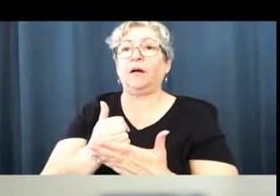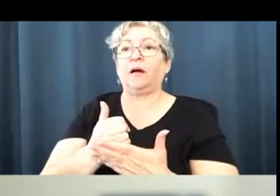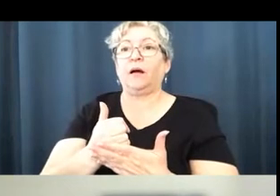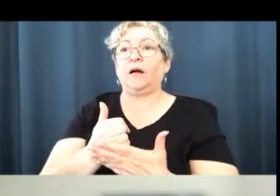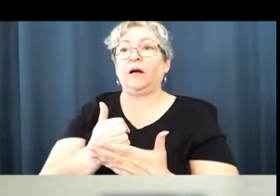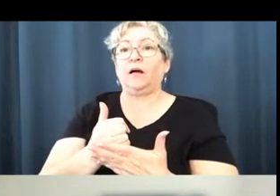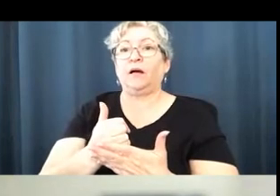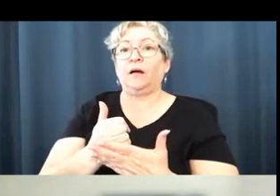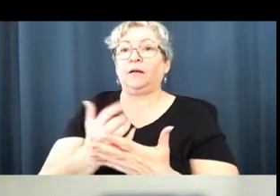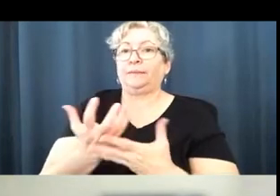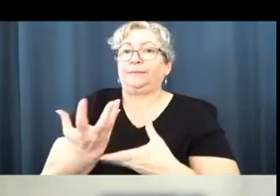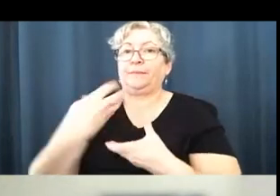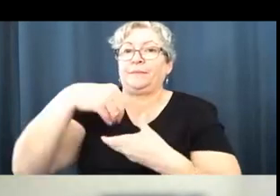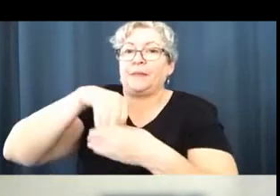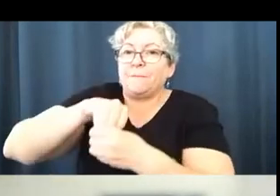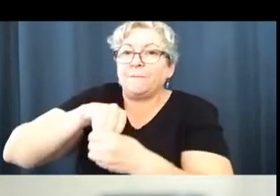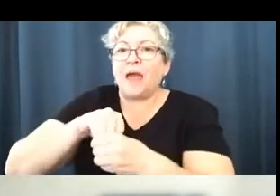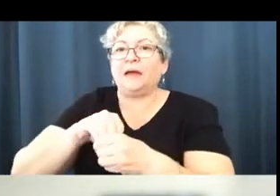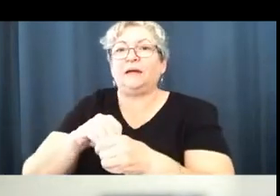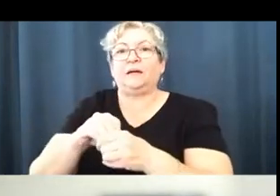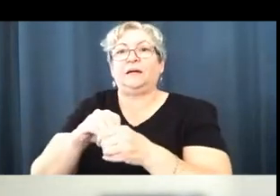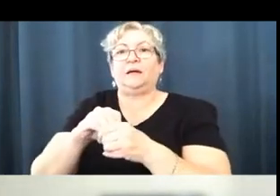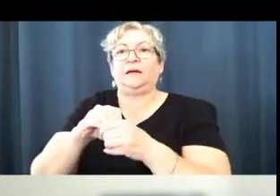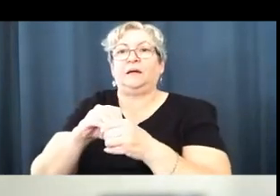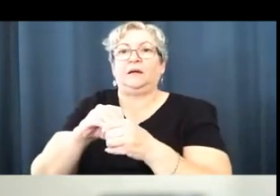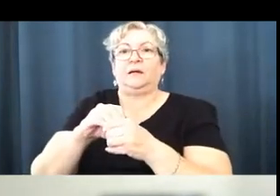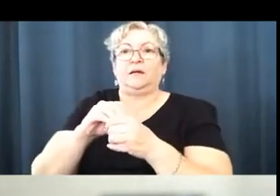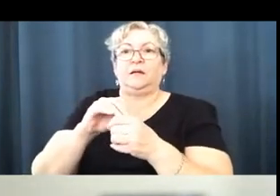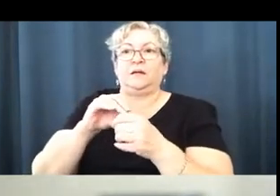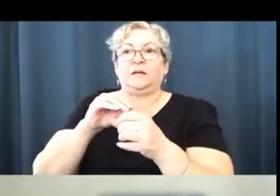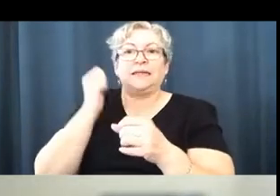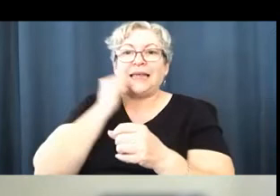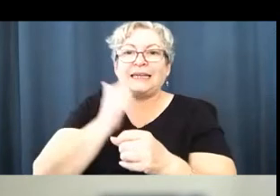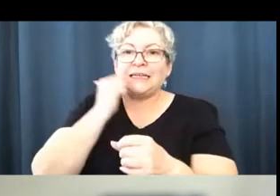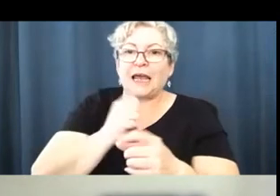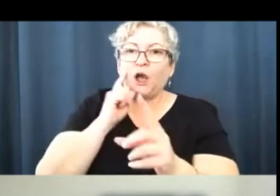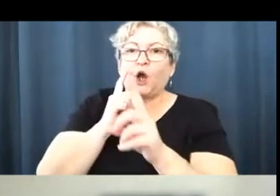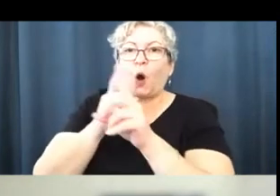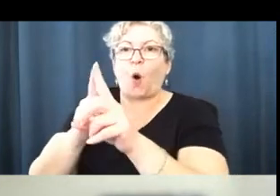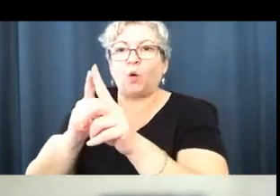and day-to-day operations at the outset. So, this organization has different goals